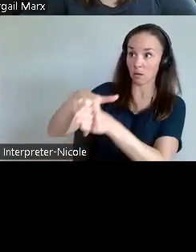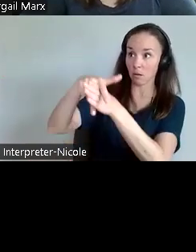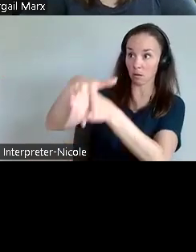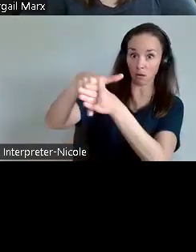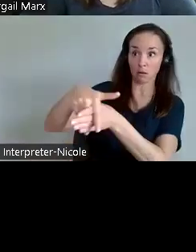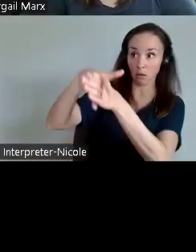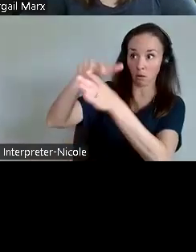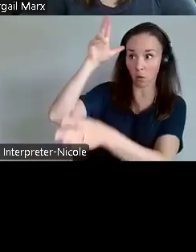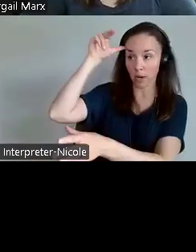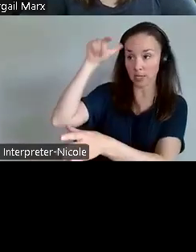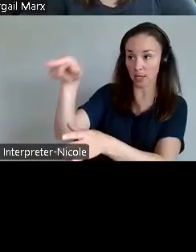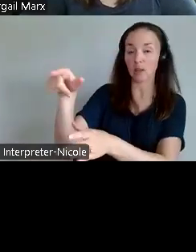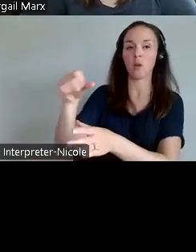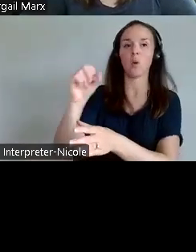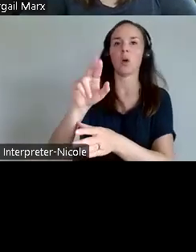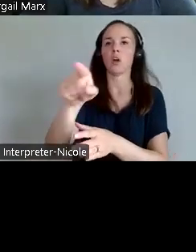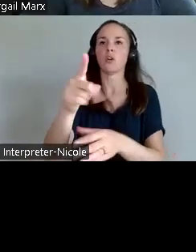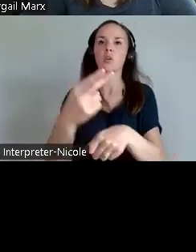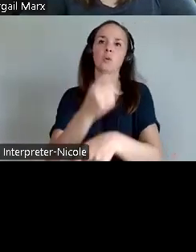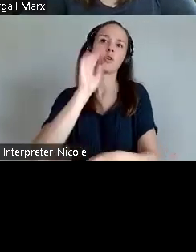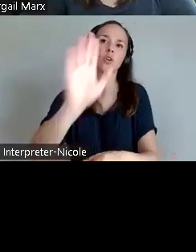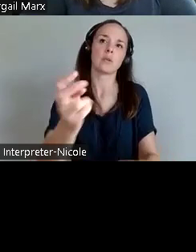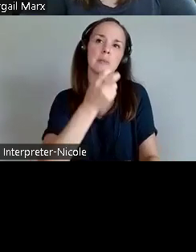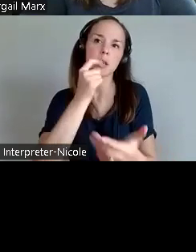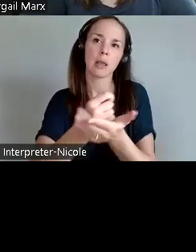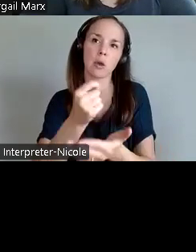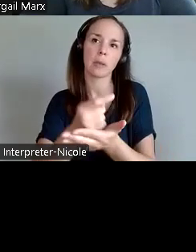needs within all settings. Providing training,